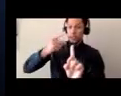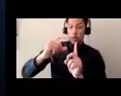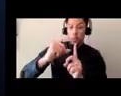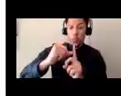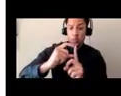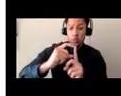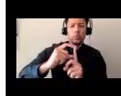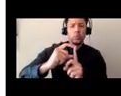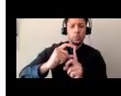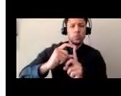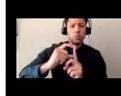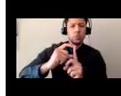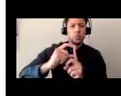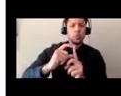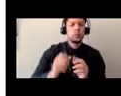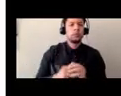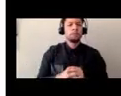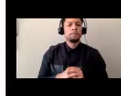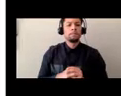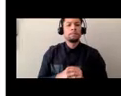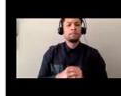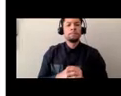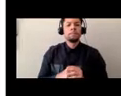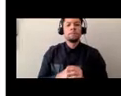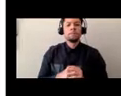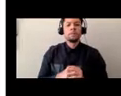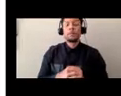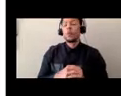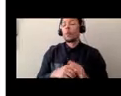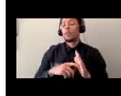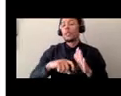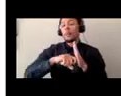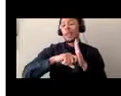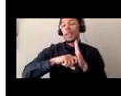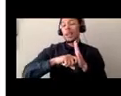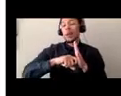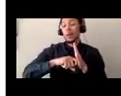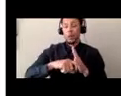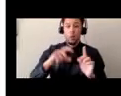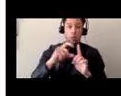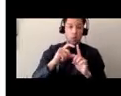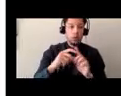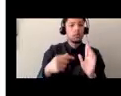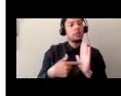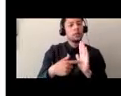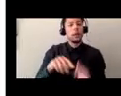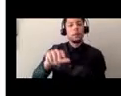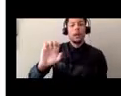Some of the keywords we use -- equity a lot.